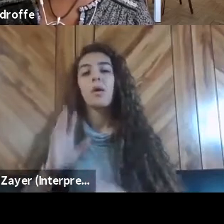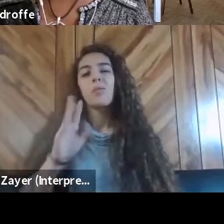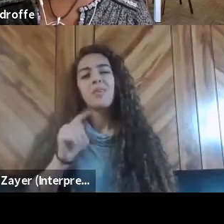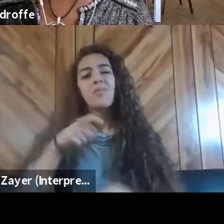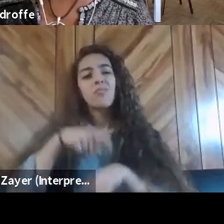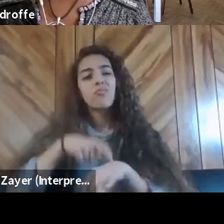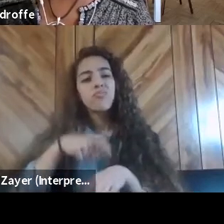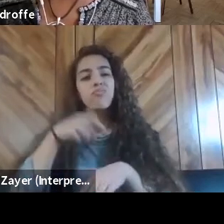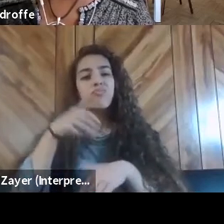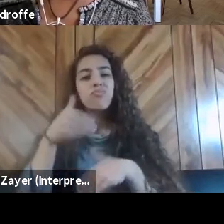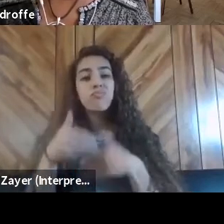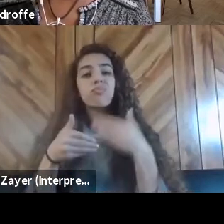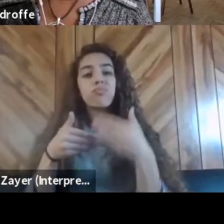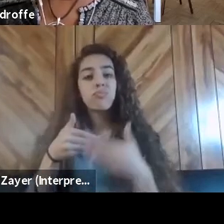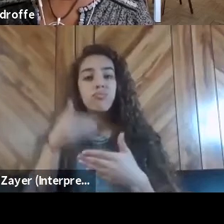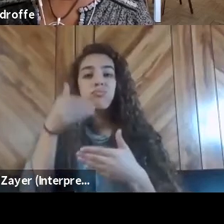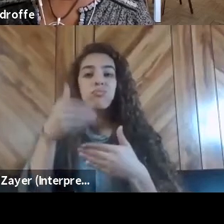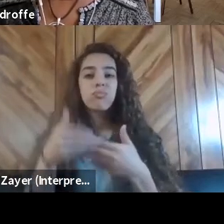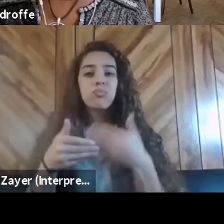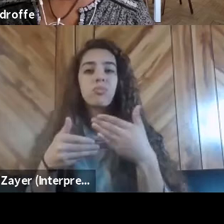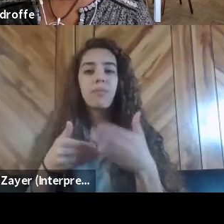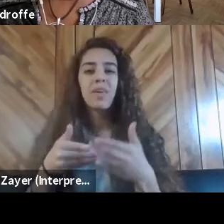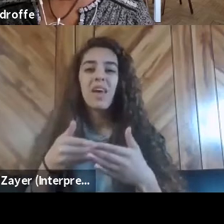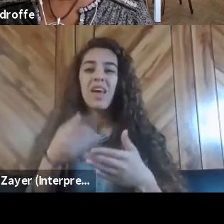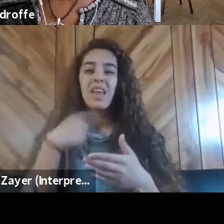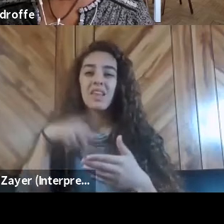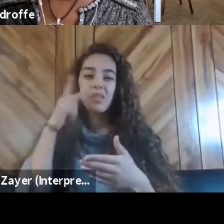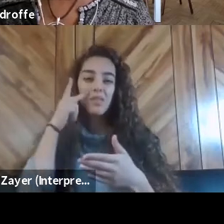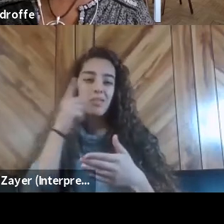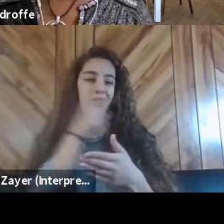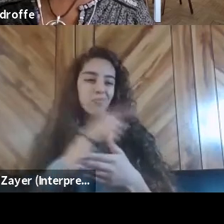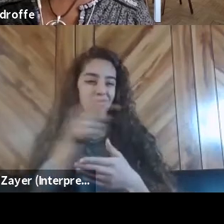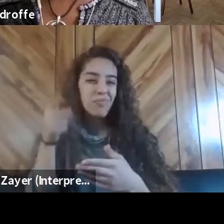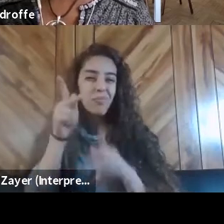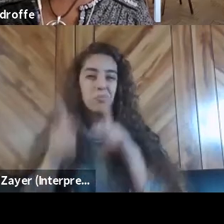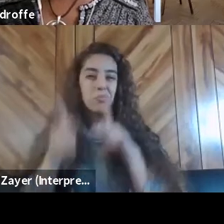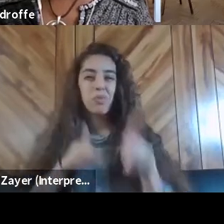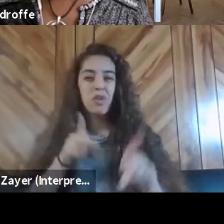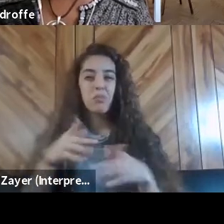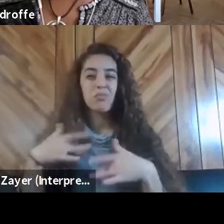eventually, everyone simply accepted it. And I think it was